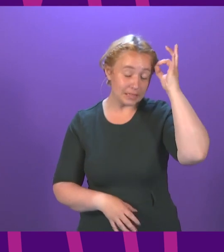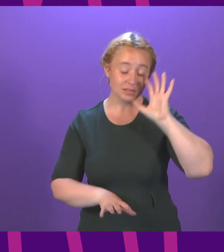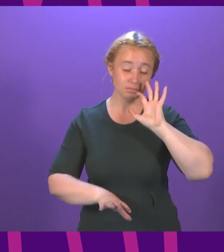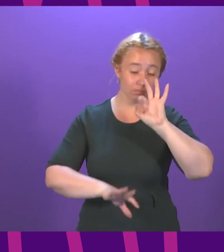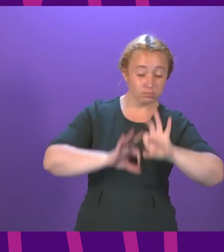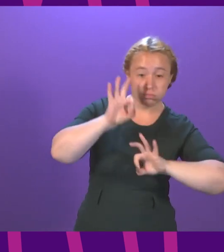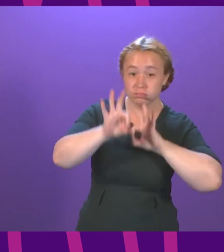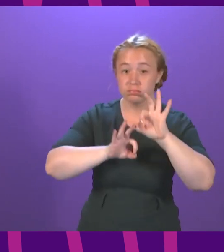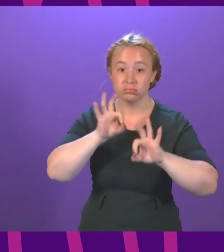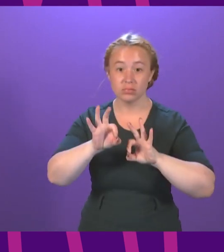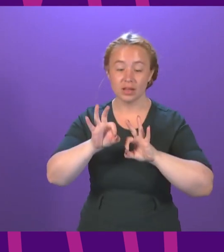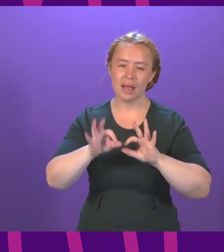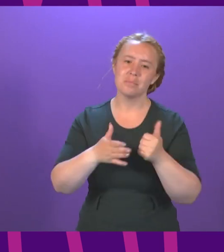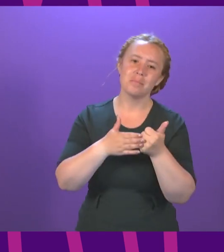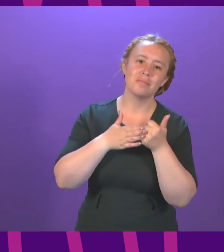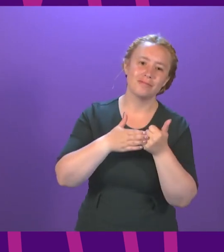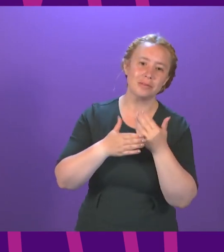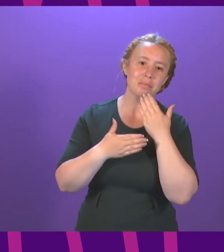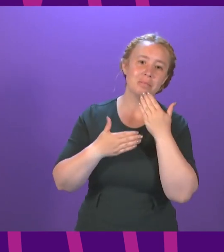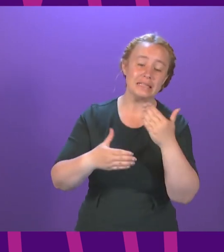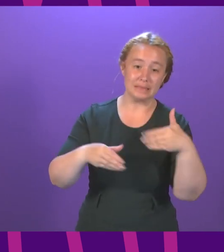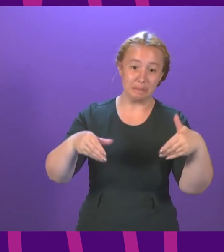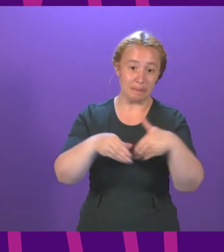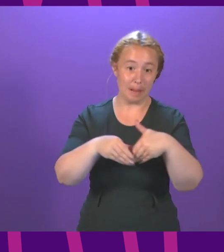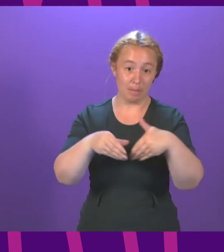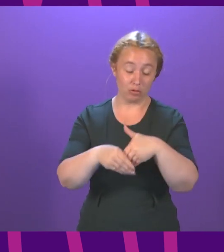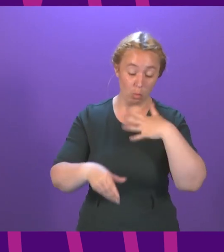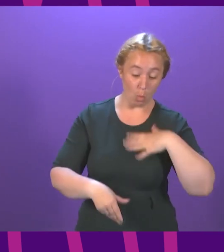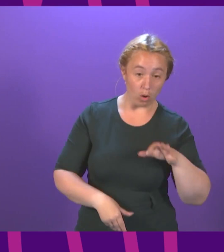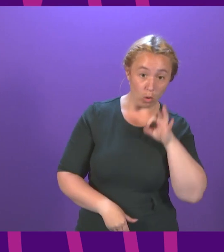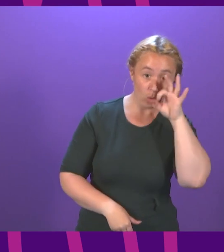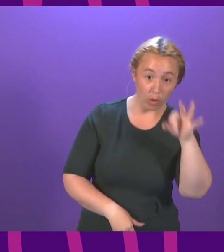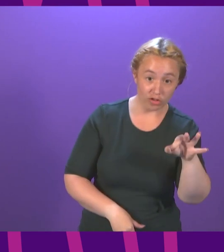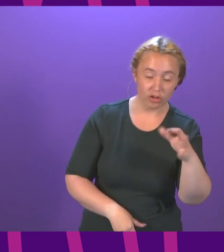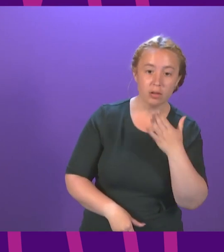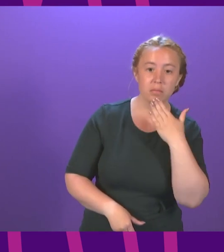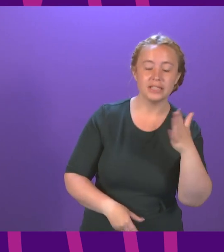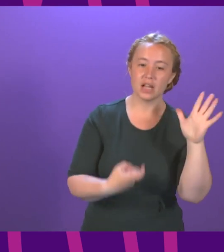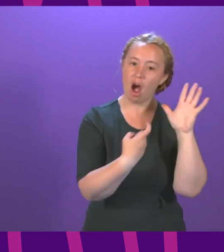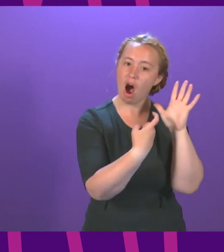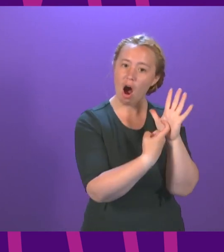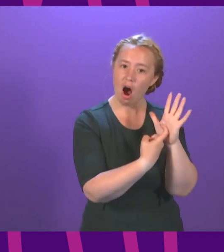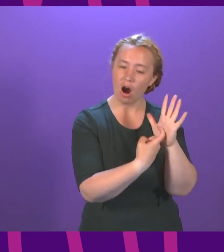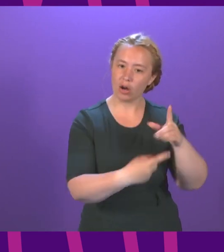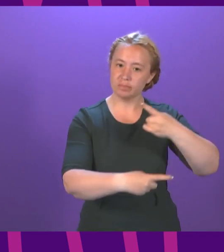and it would be helpful if members who wish to ask a question could type R in the chat function now.